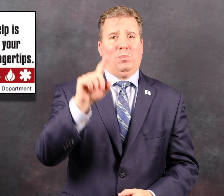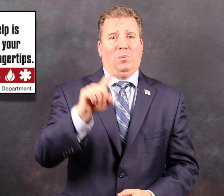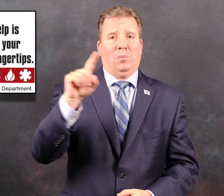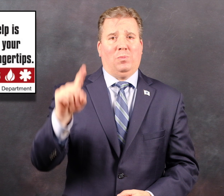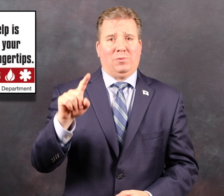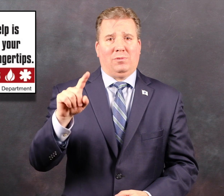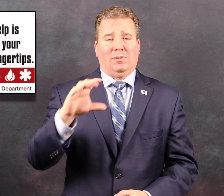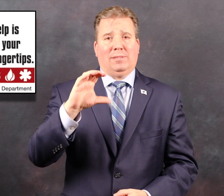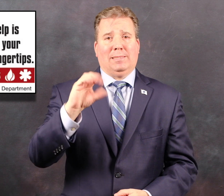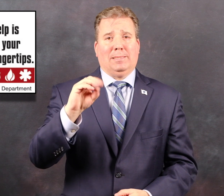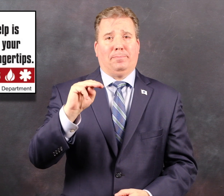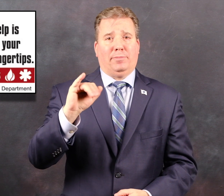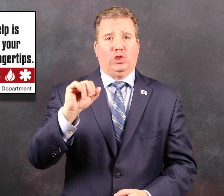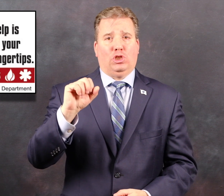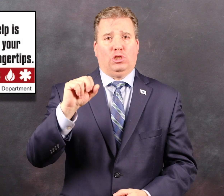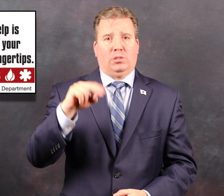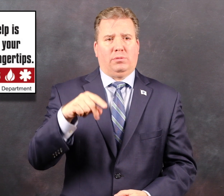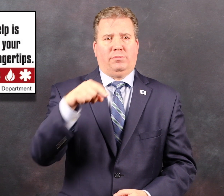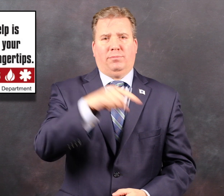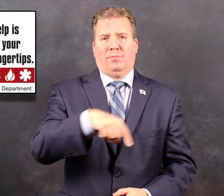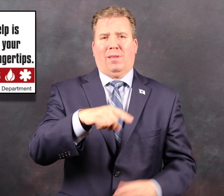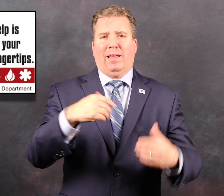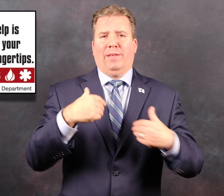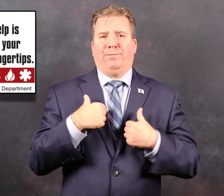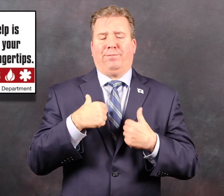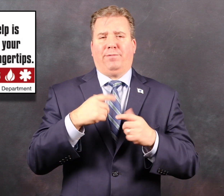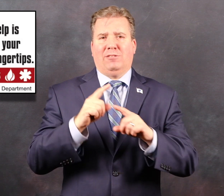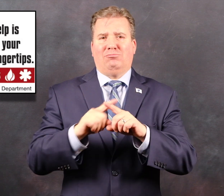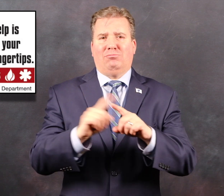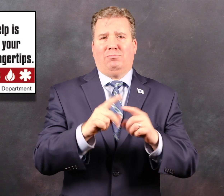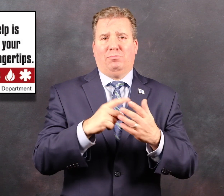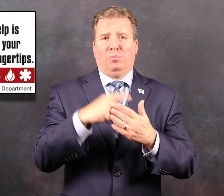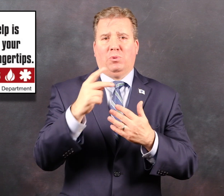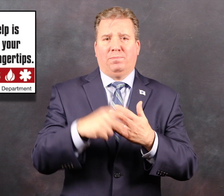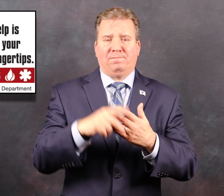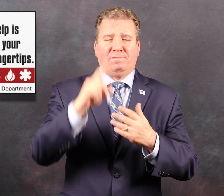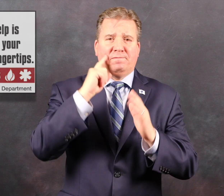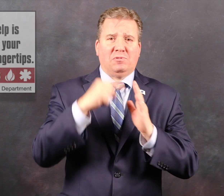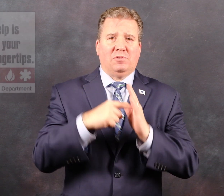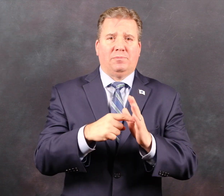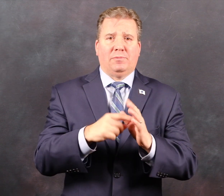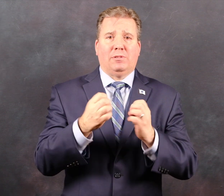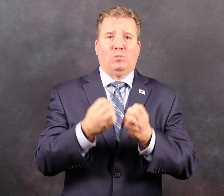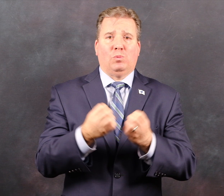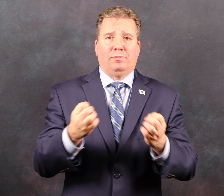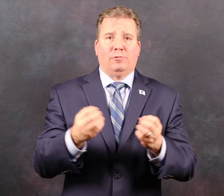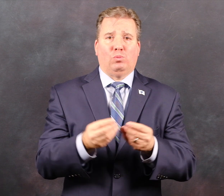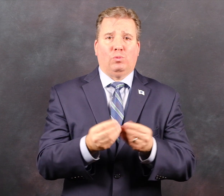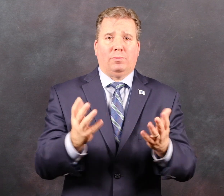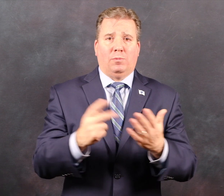As you may already know, the state 911 Commission offers a variety of programs, including an